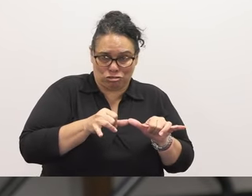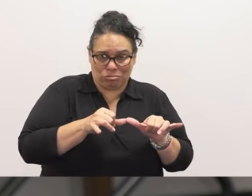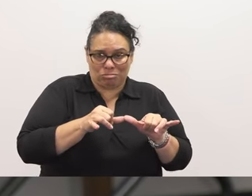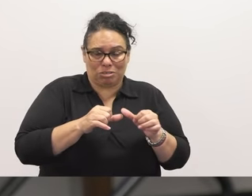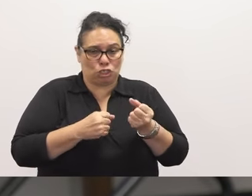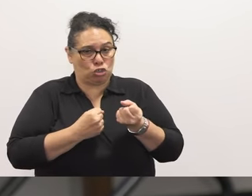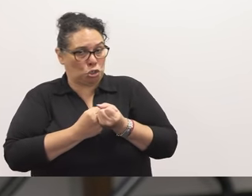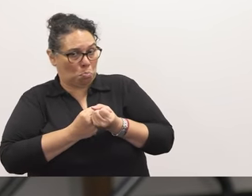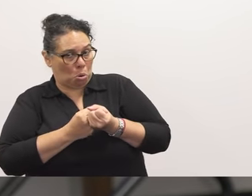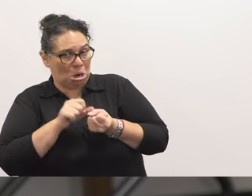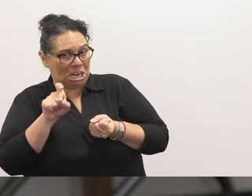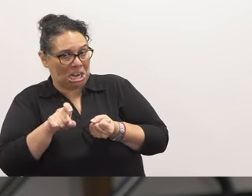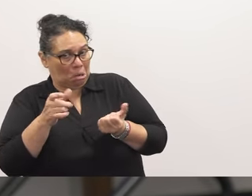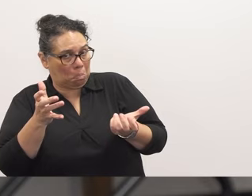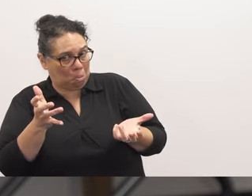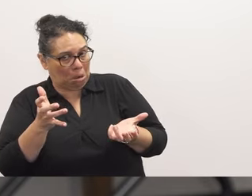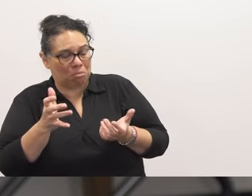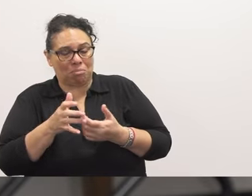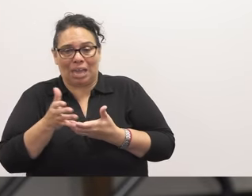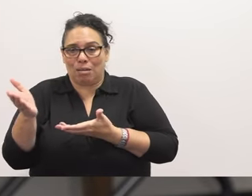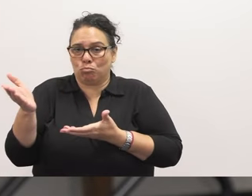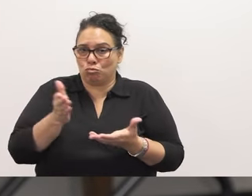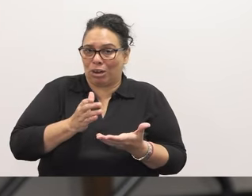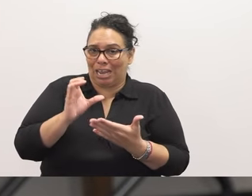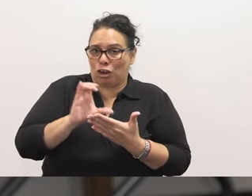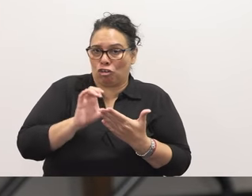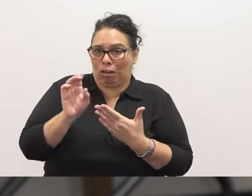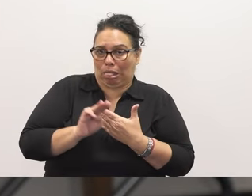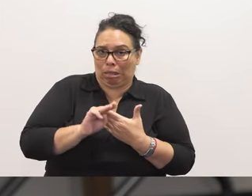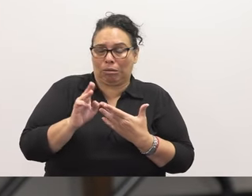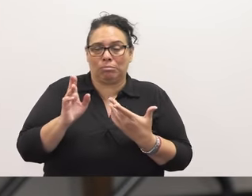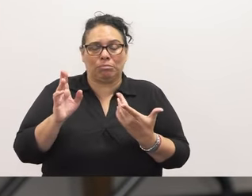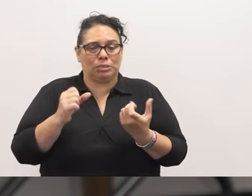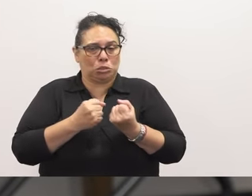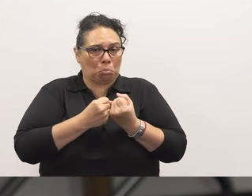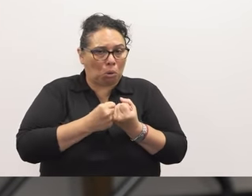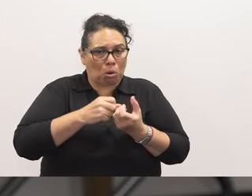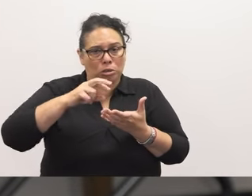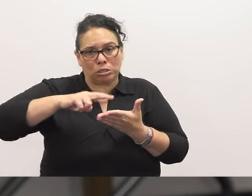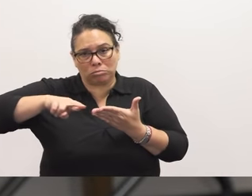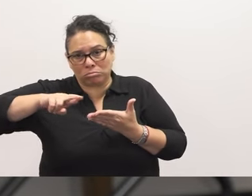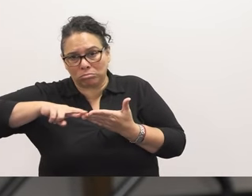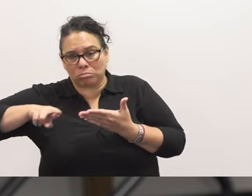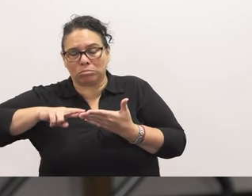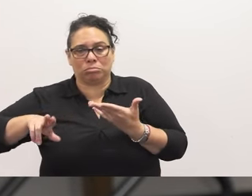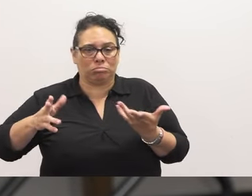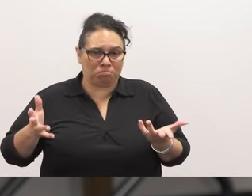And really bringing curriculum, school support services, research level offices together in that conversation.